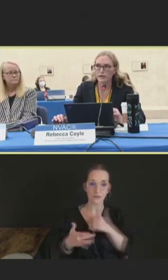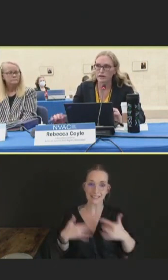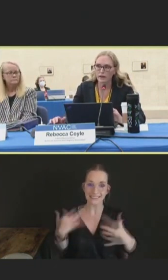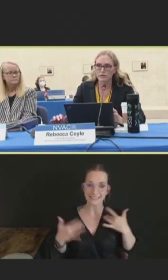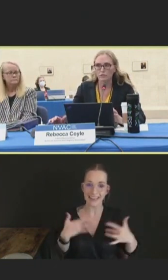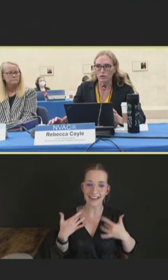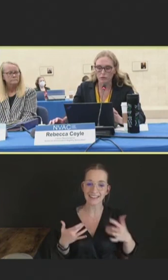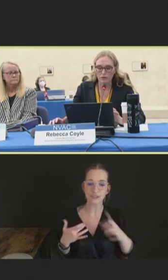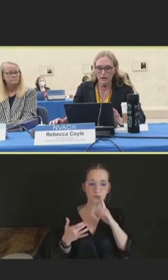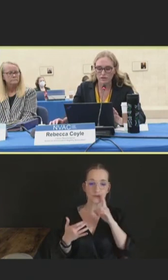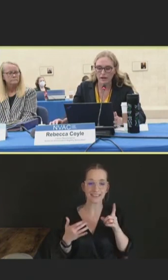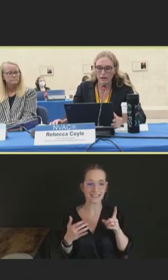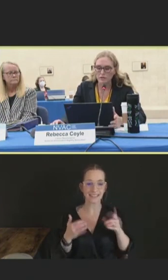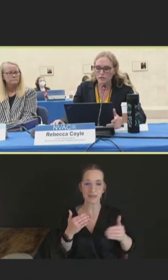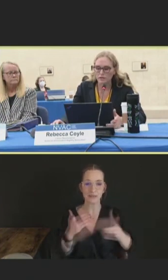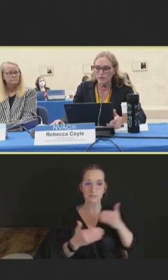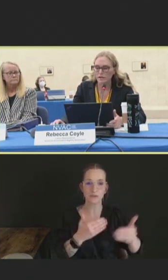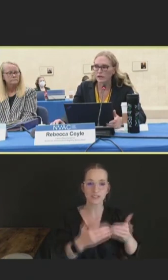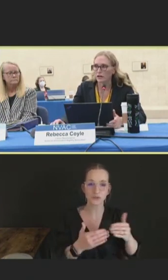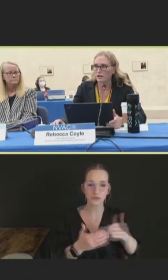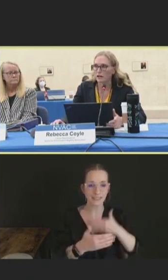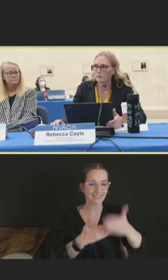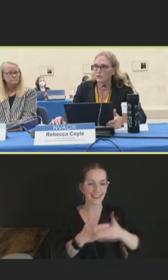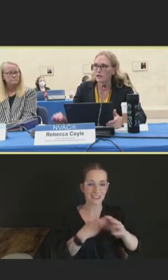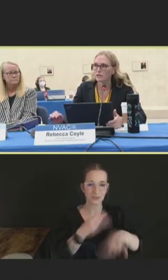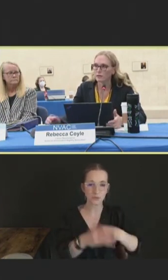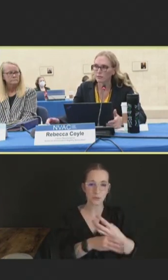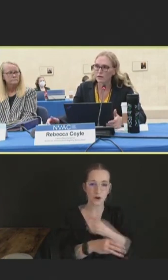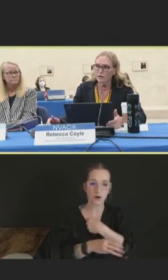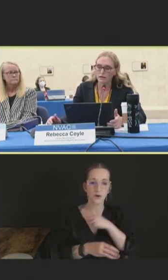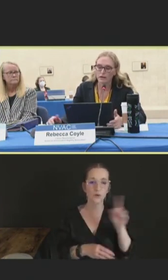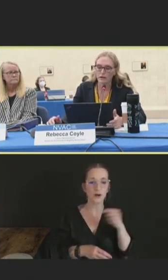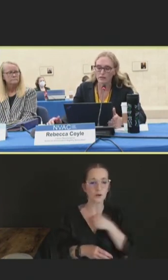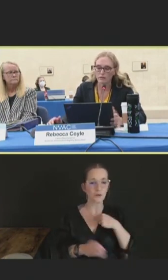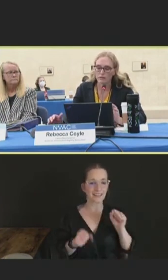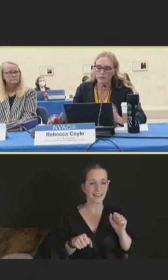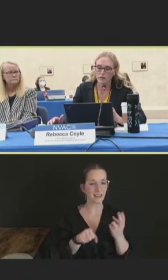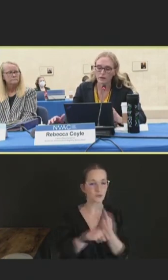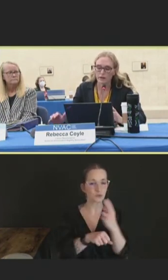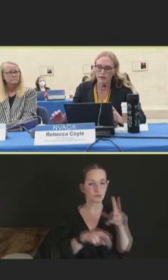that next world, we're actually able to use our data to kind of better, I think,